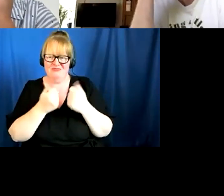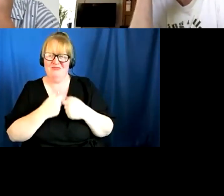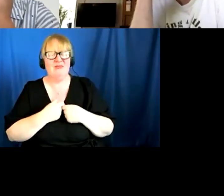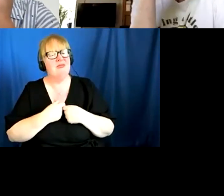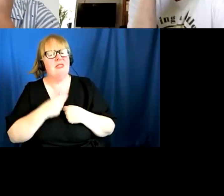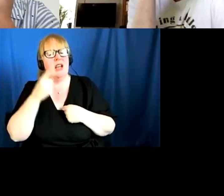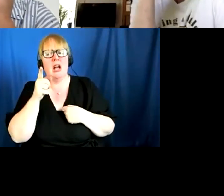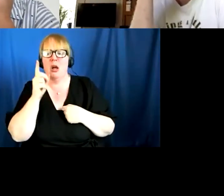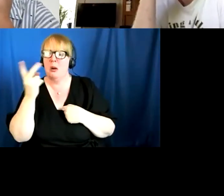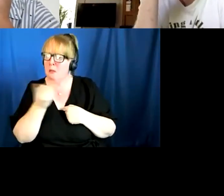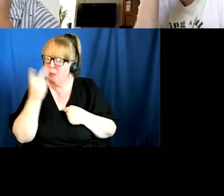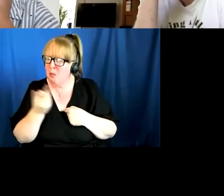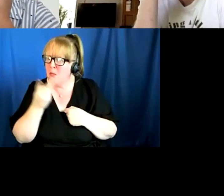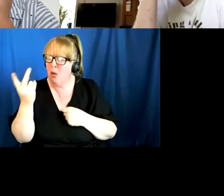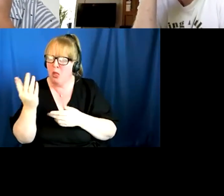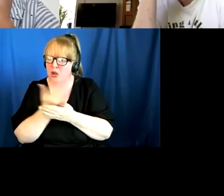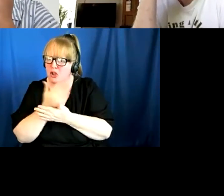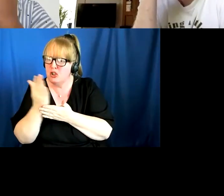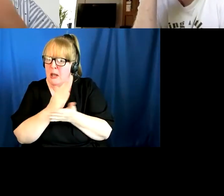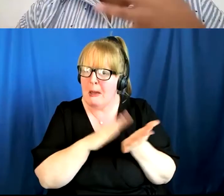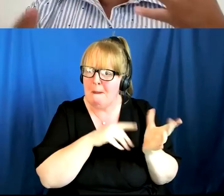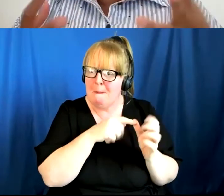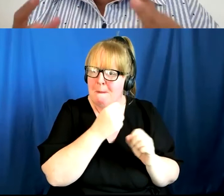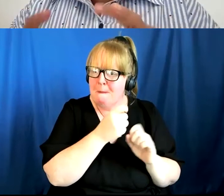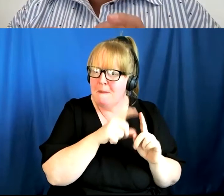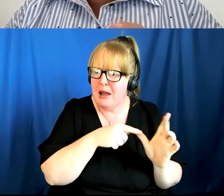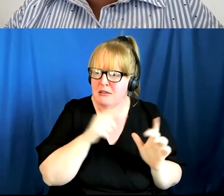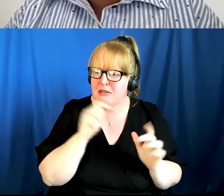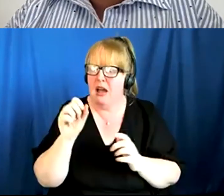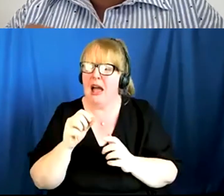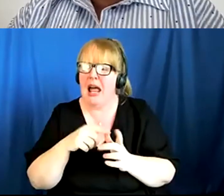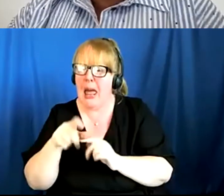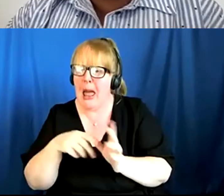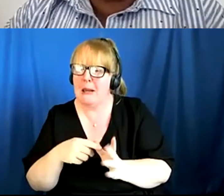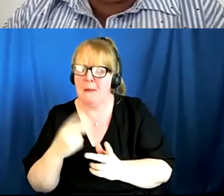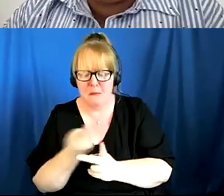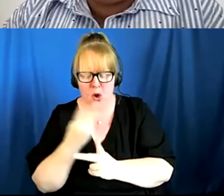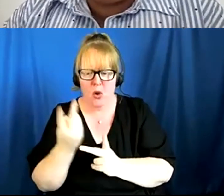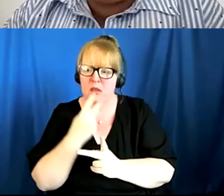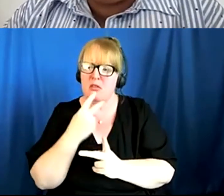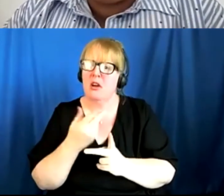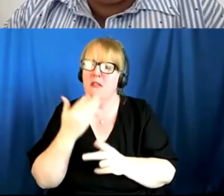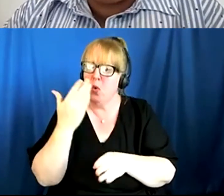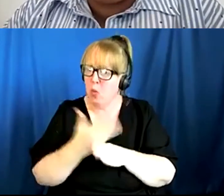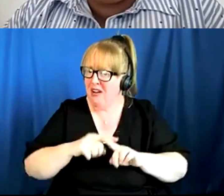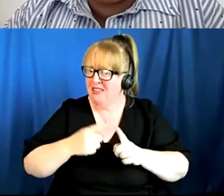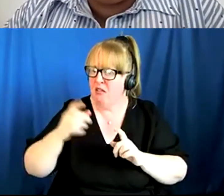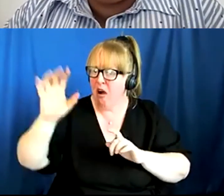share, and that is, you know, having the ability, like have the chance to work in two different countries and two very different contexts.